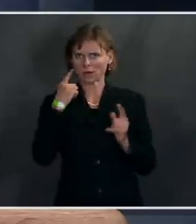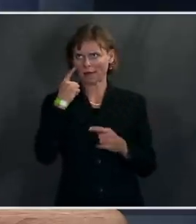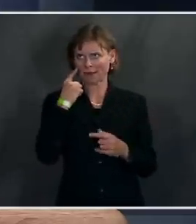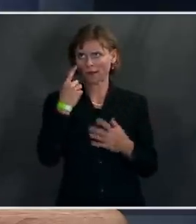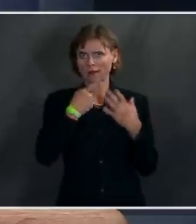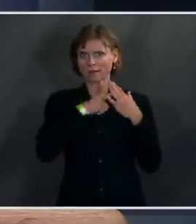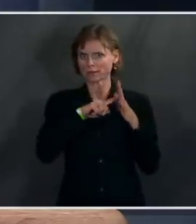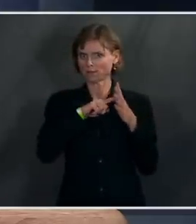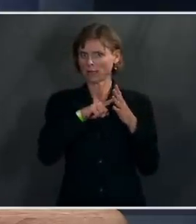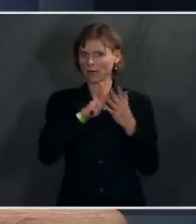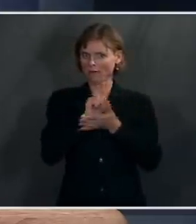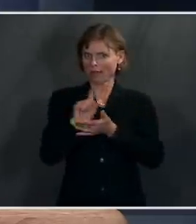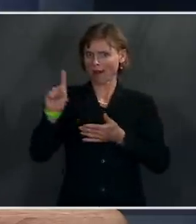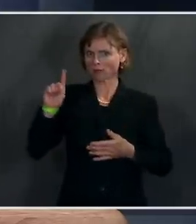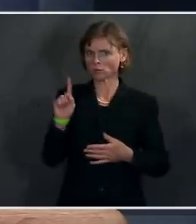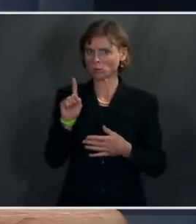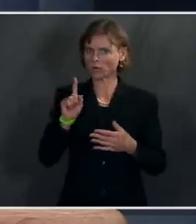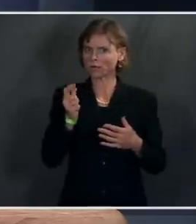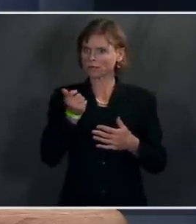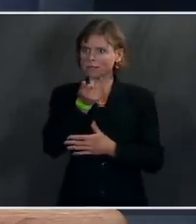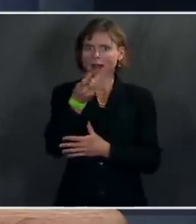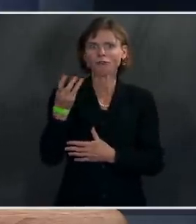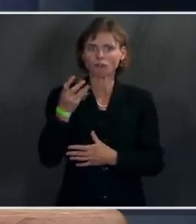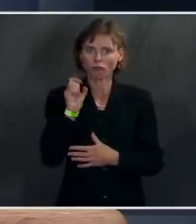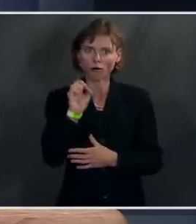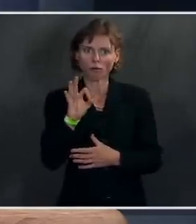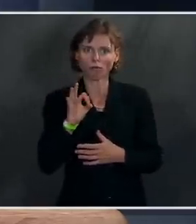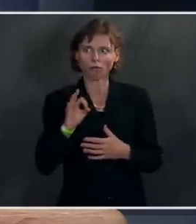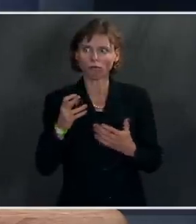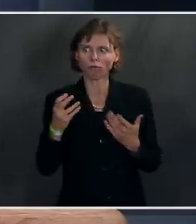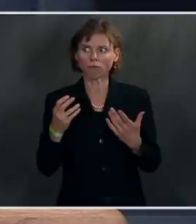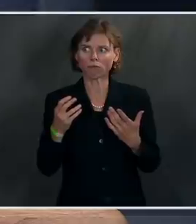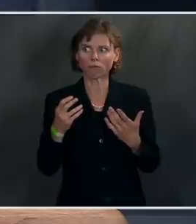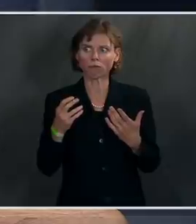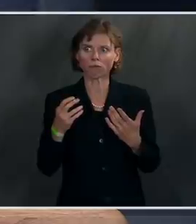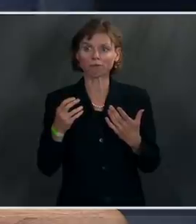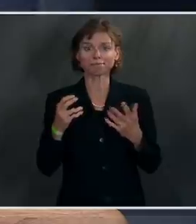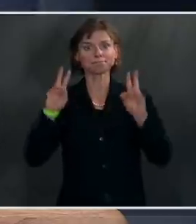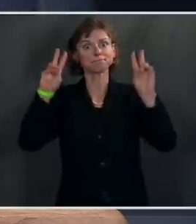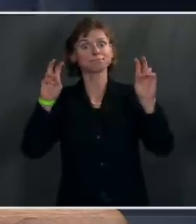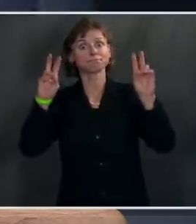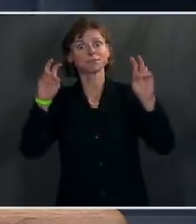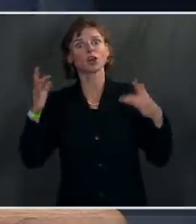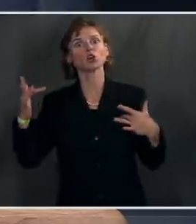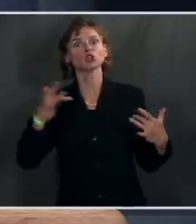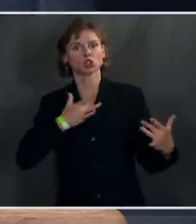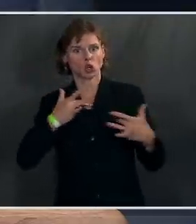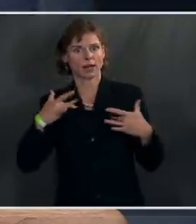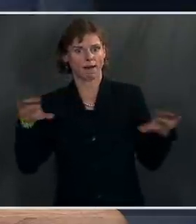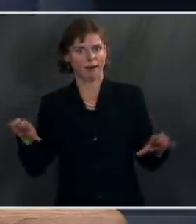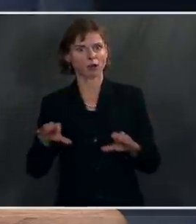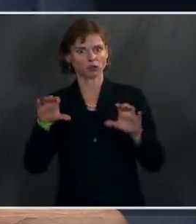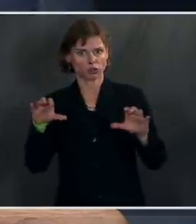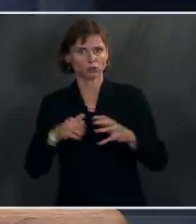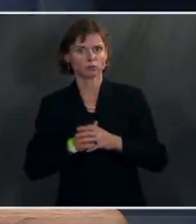of a number of the you know, reported or concerning actions, I should say, by the Russian government,